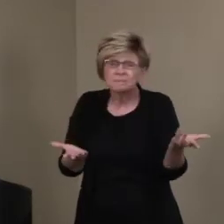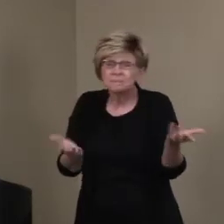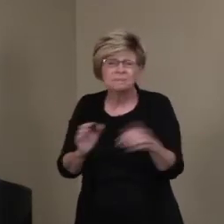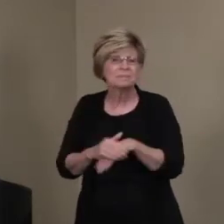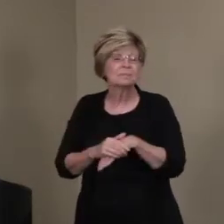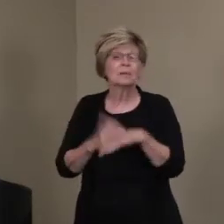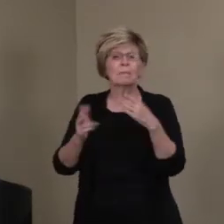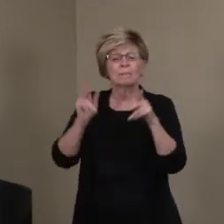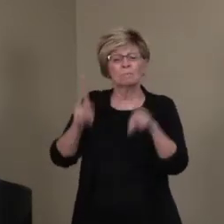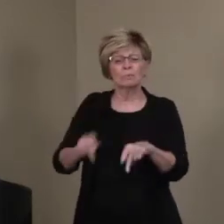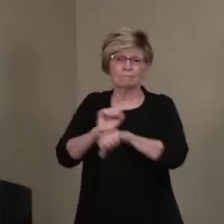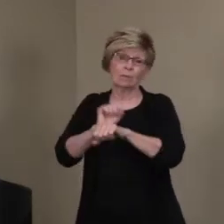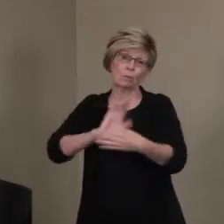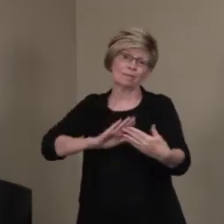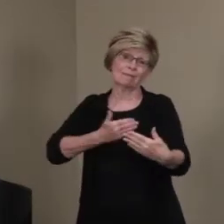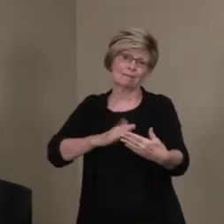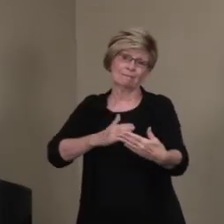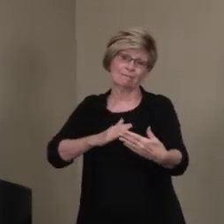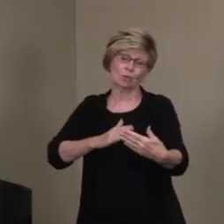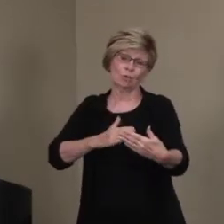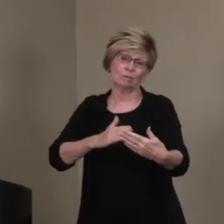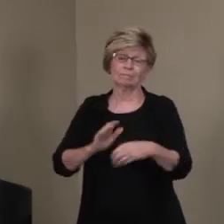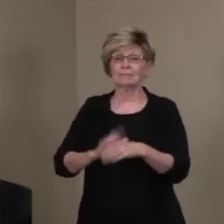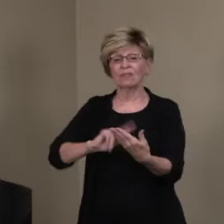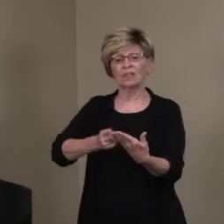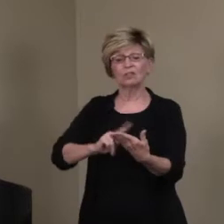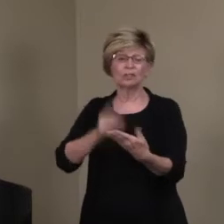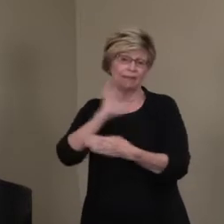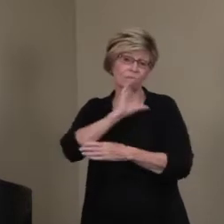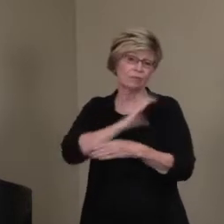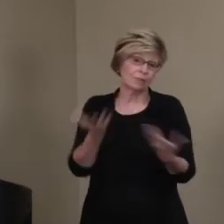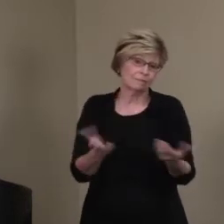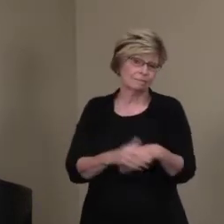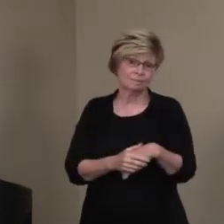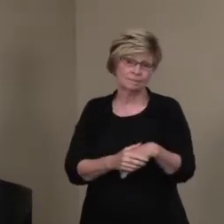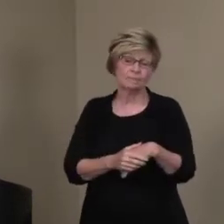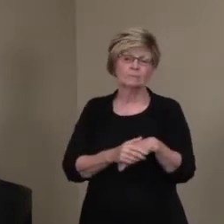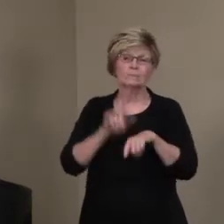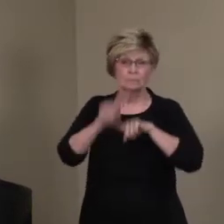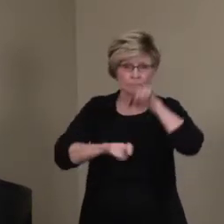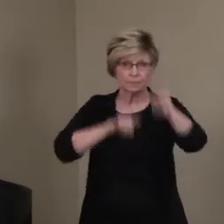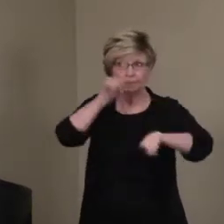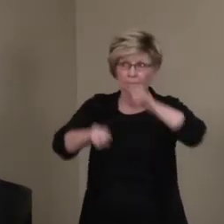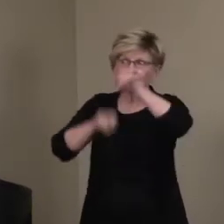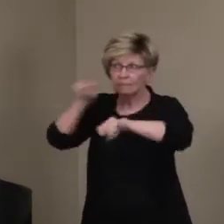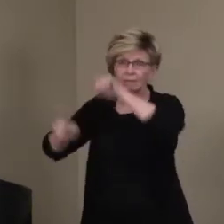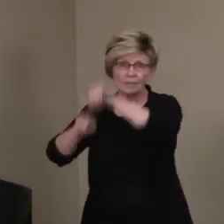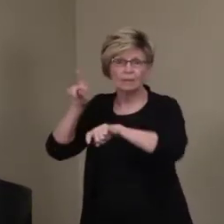as asking the janitor or even the cafeteria workers those are the people